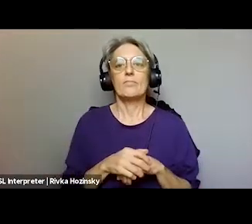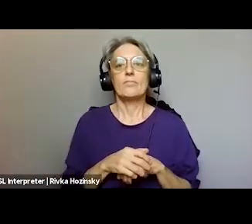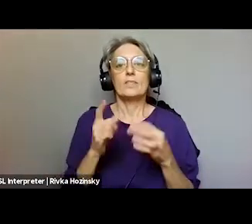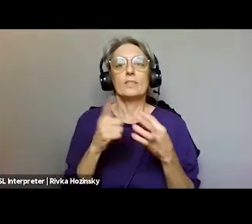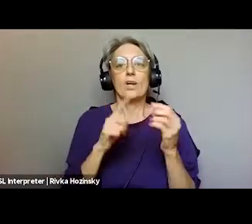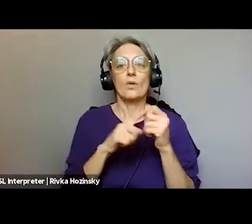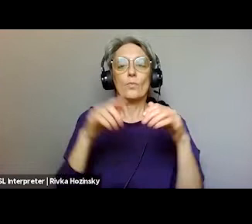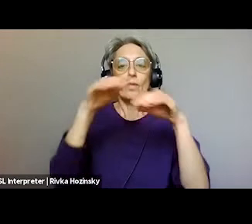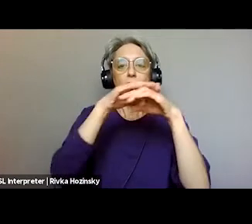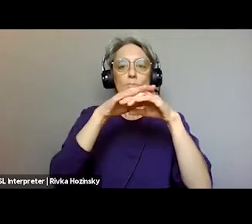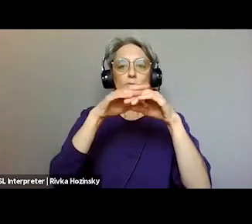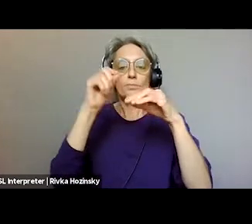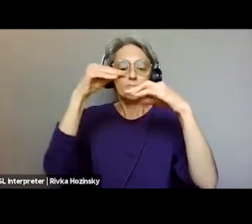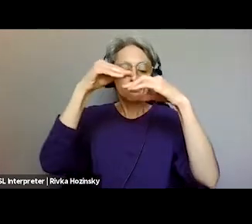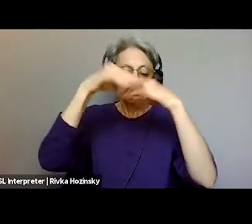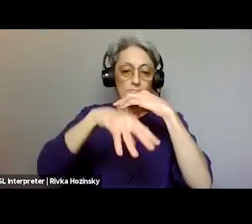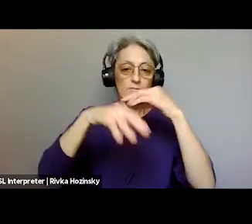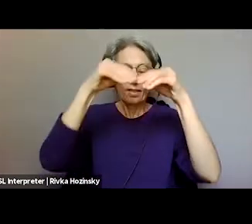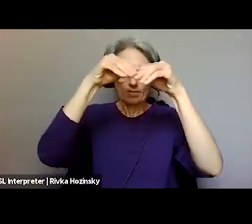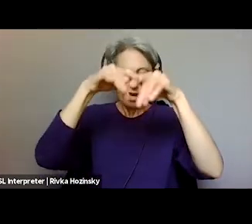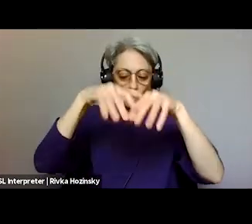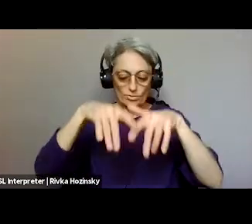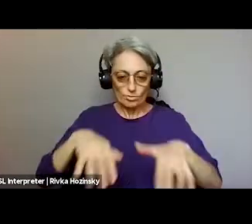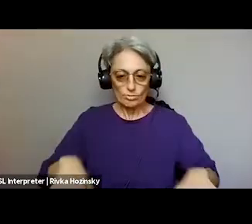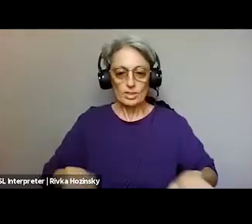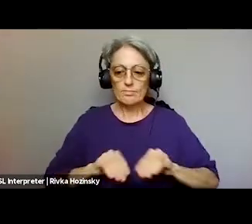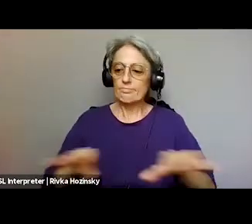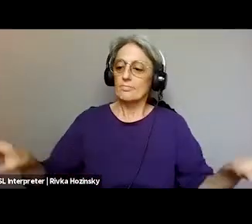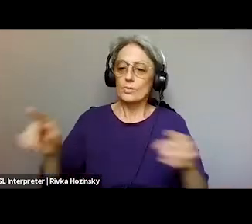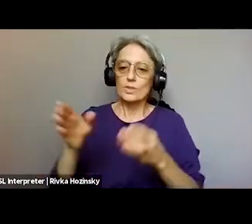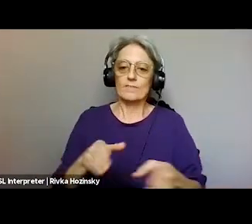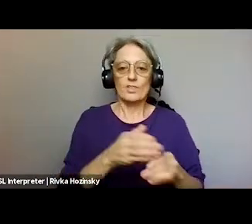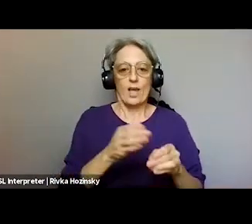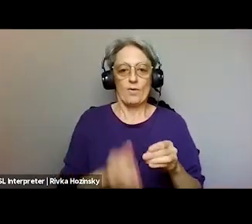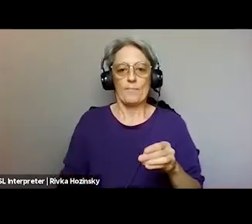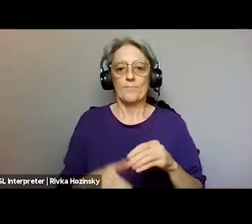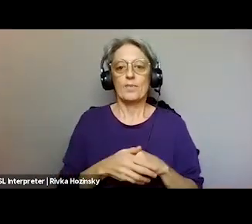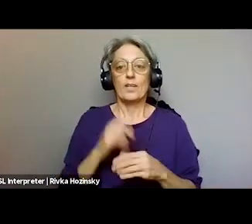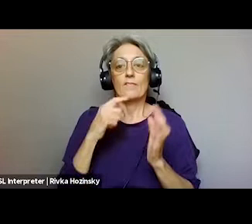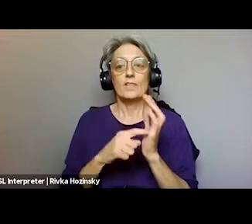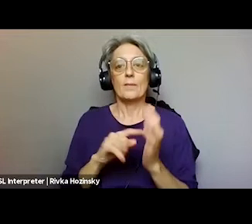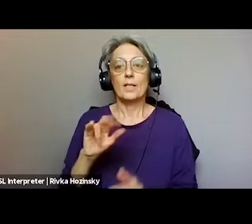determinants going to downstream individual outcomes for example infertility. So this sort